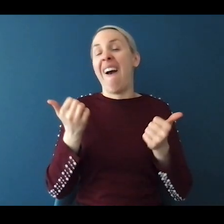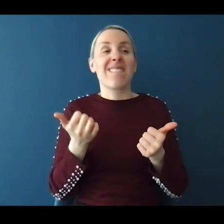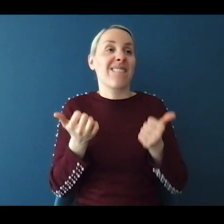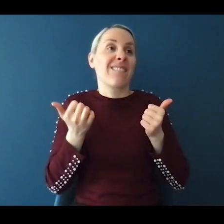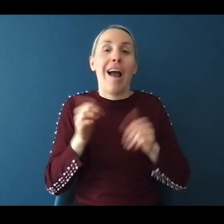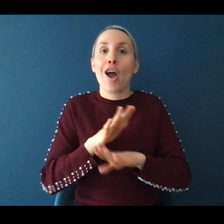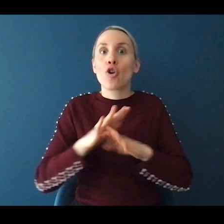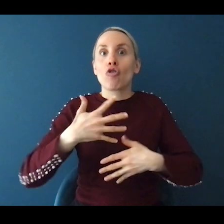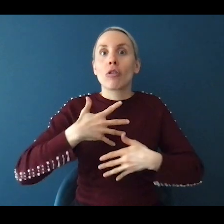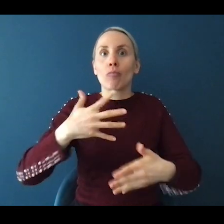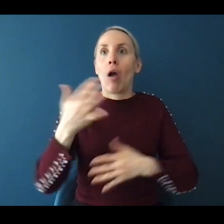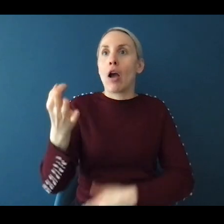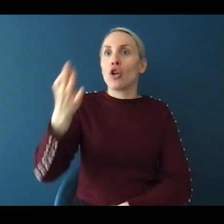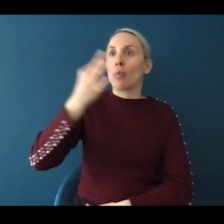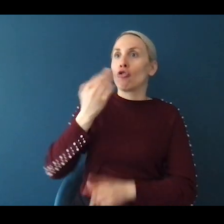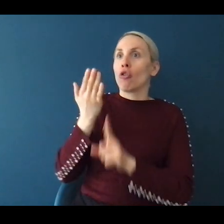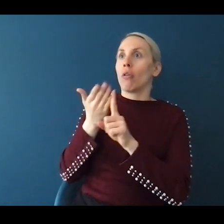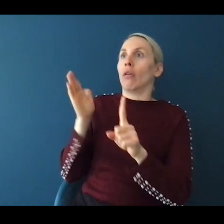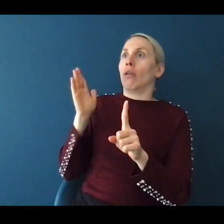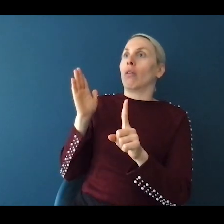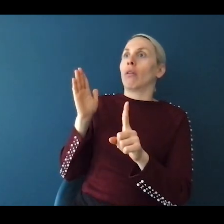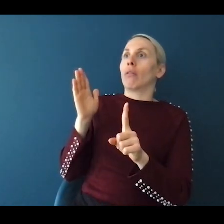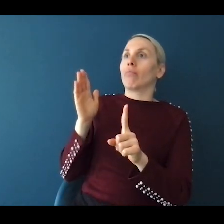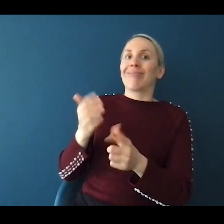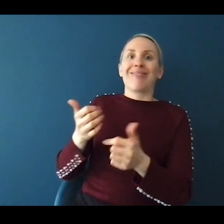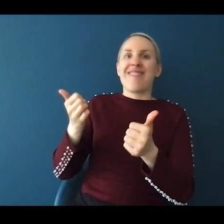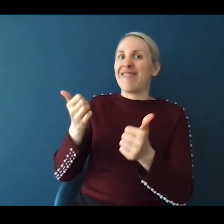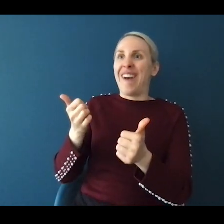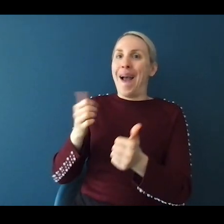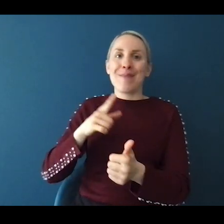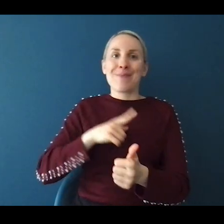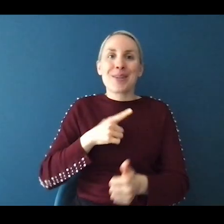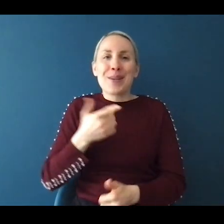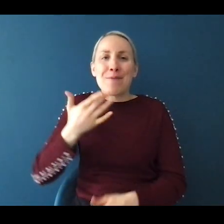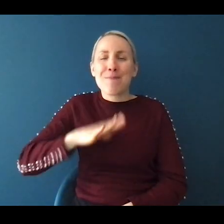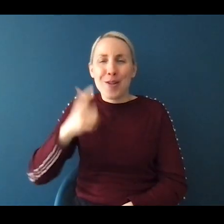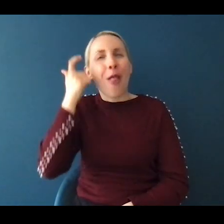a surprise you've actually you know already thought about that it's not it's not something